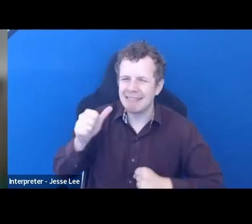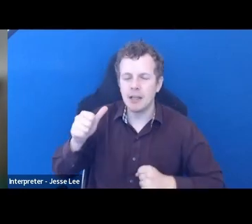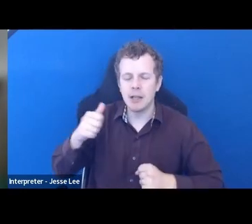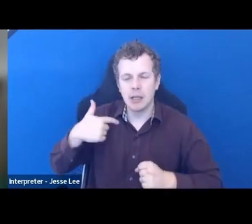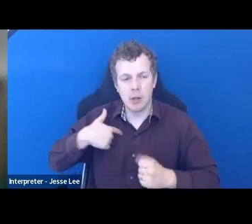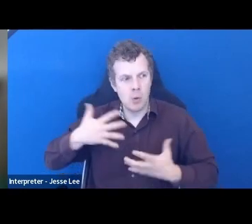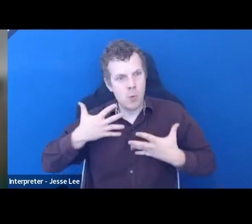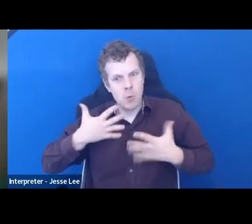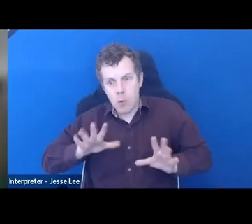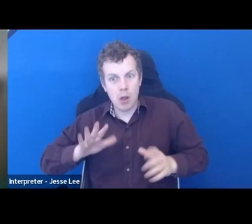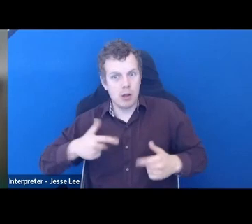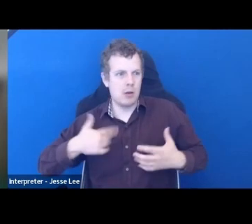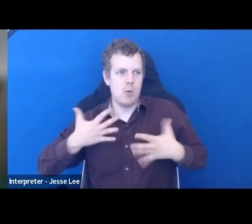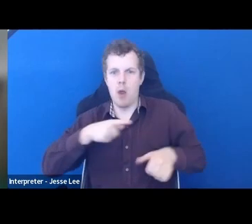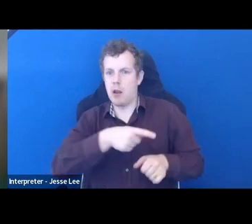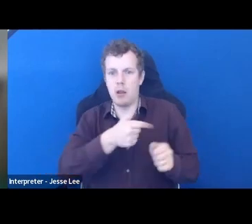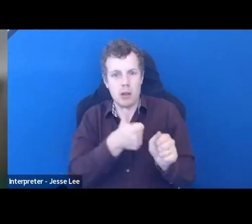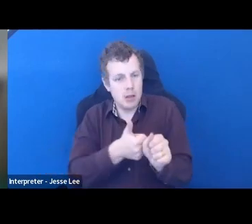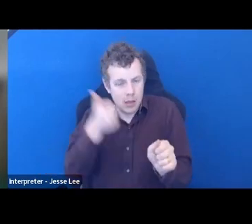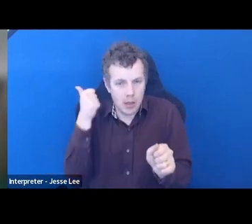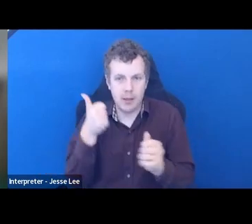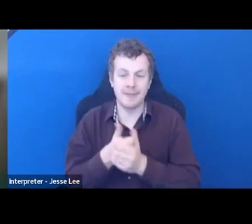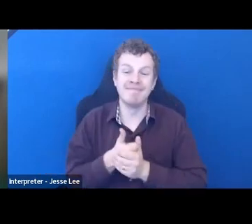And then social/emotional well-being.